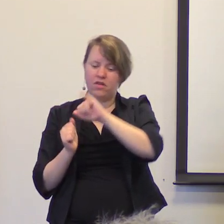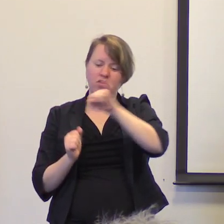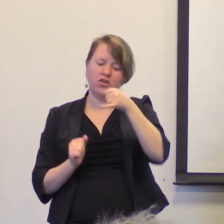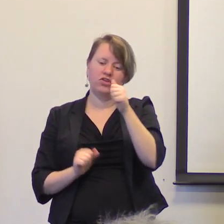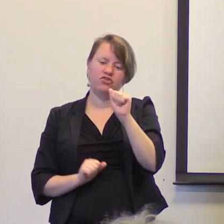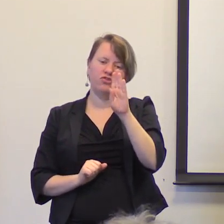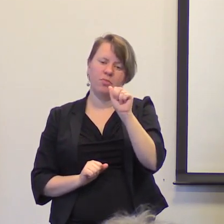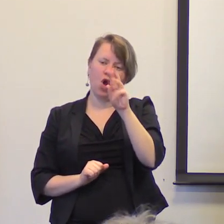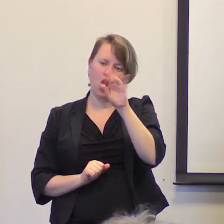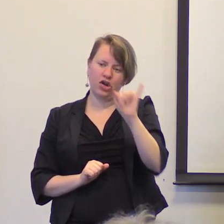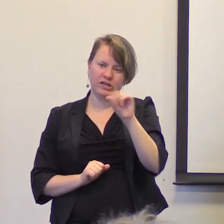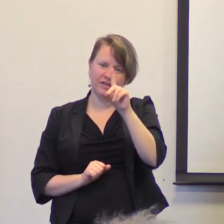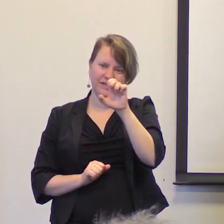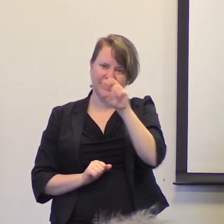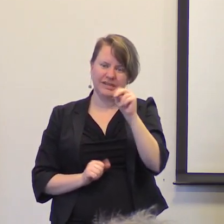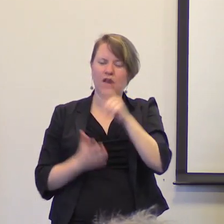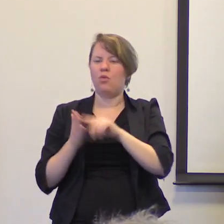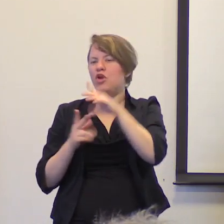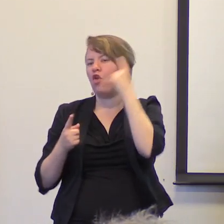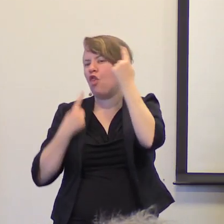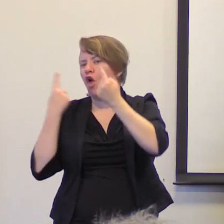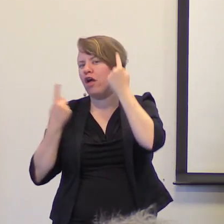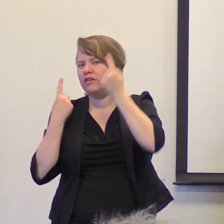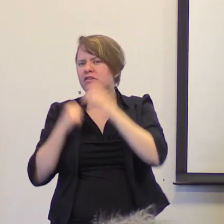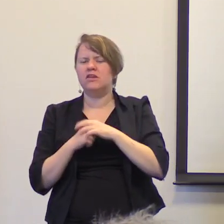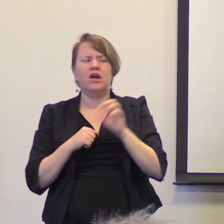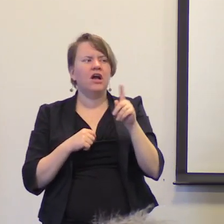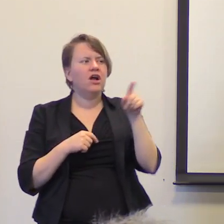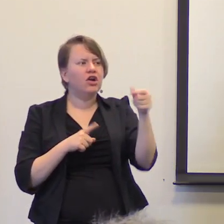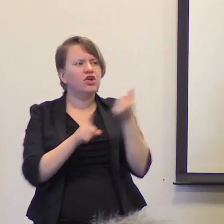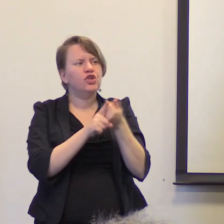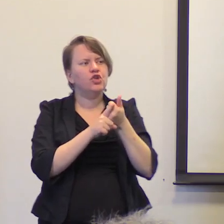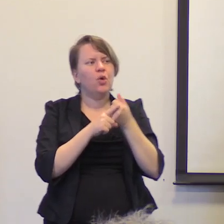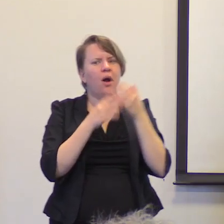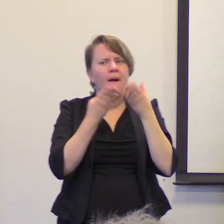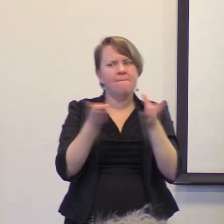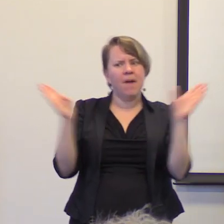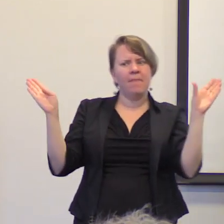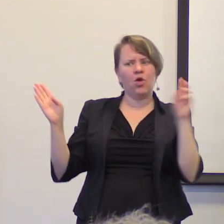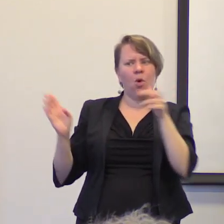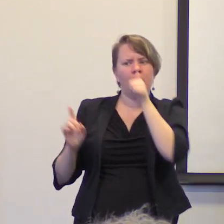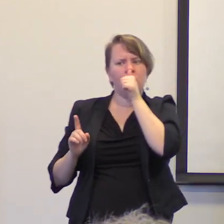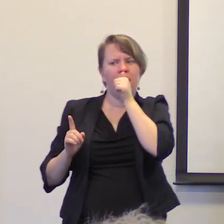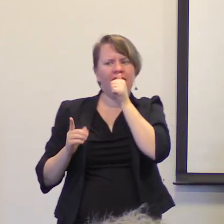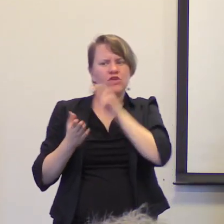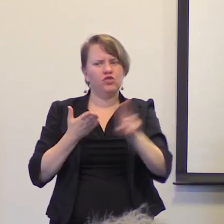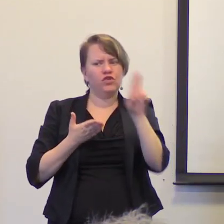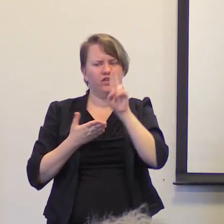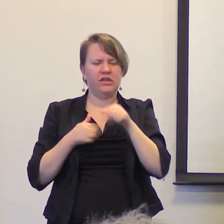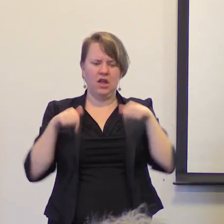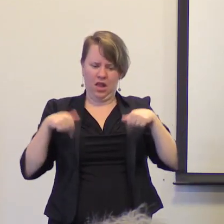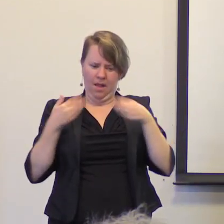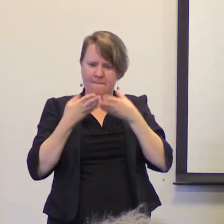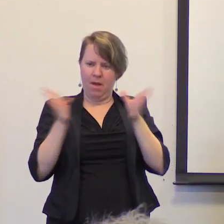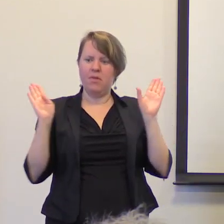And two, what are your thoughts on the incident. Susan Herman: Okay, so tell me, are you a public or private university? Bob: We are a public university. Susan Herman: Okay, then the First Amendment applies.